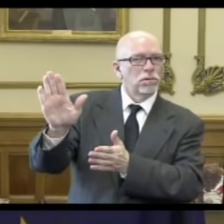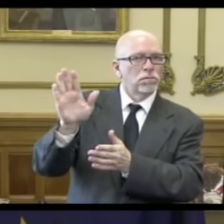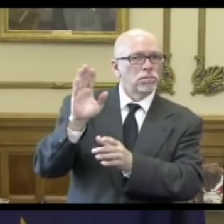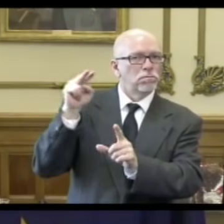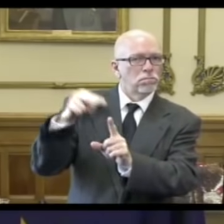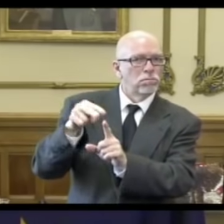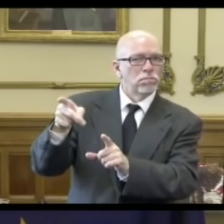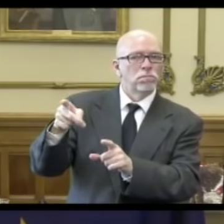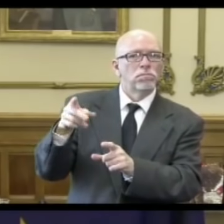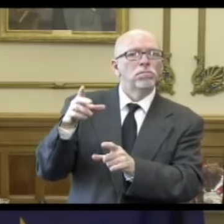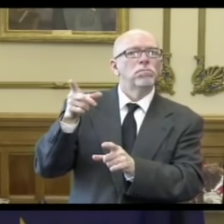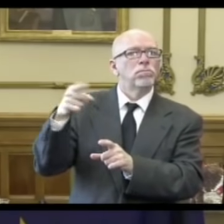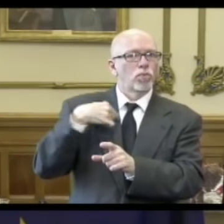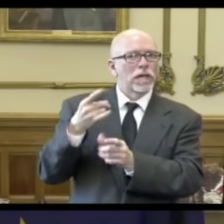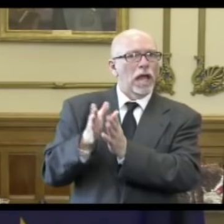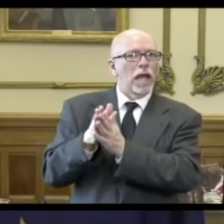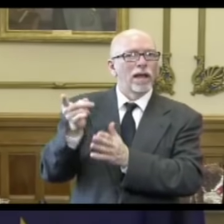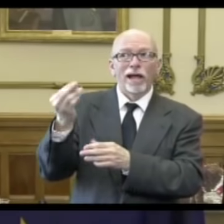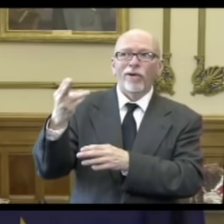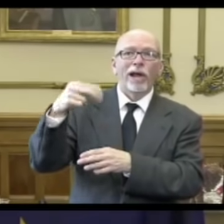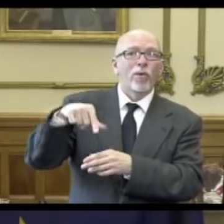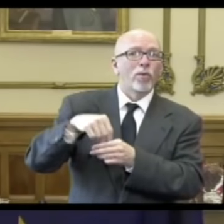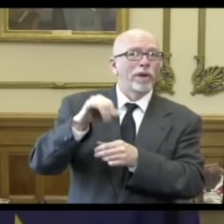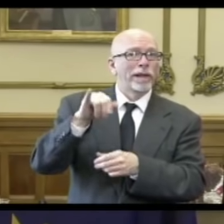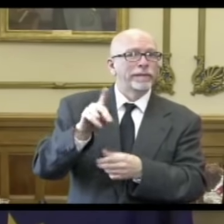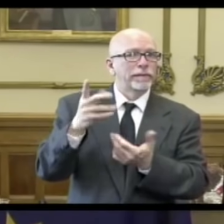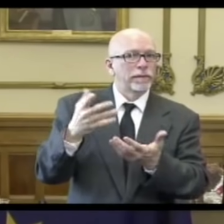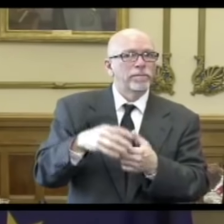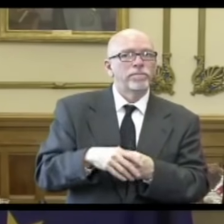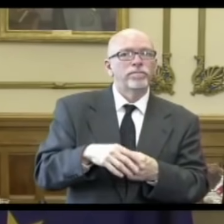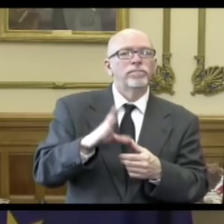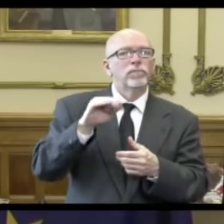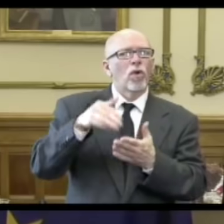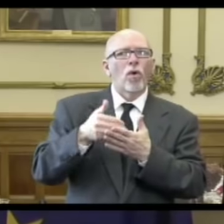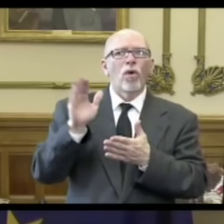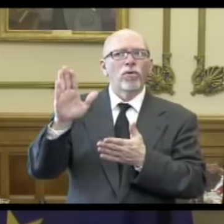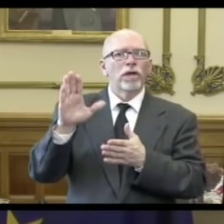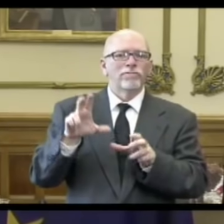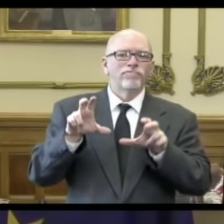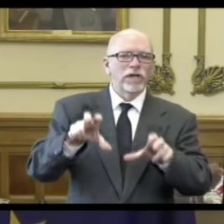HE WAITING IN LIKE WE ASKED EVERY OTHER SECTOR IN OUR STATE WE'RE VERY PROUD OF. SIMON MALLS BE AND